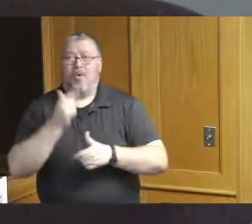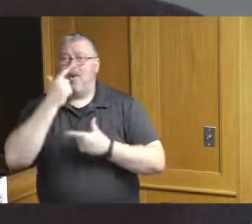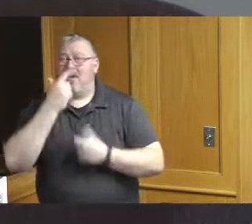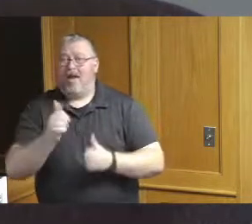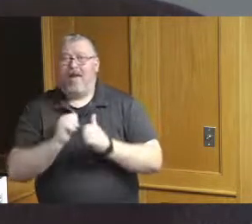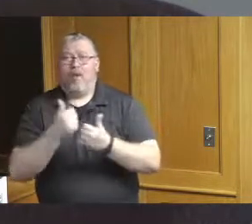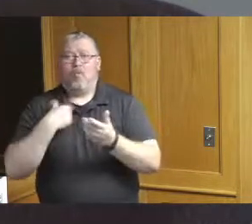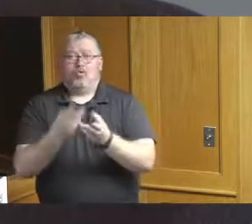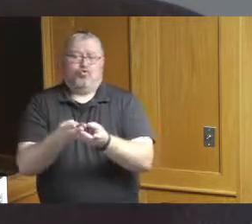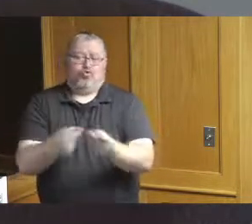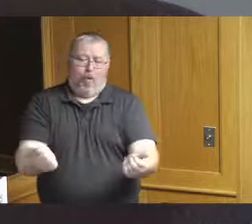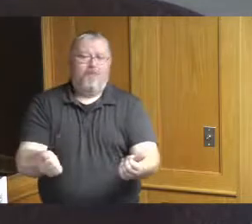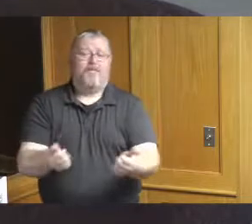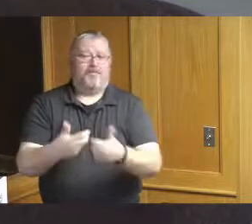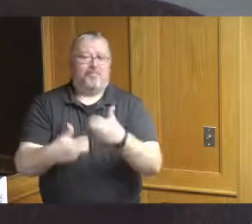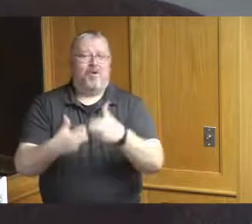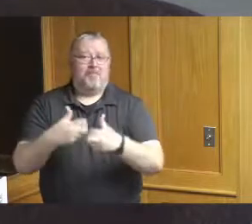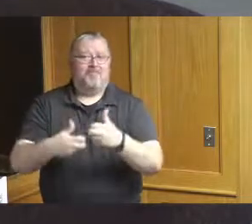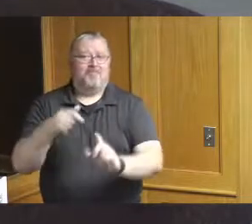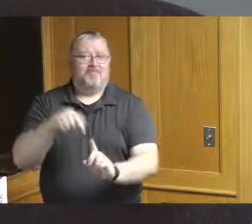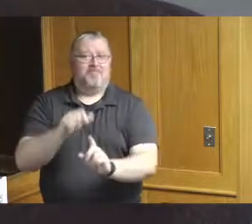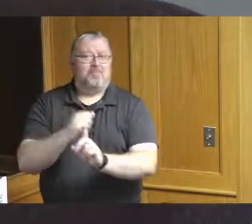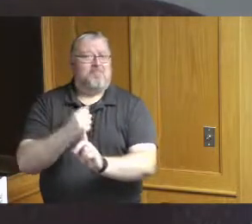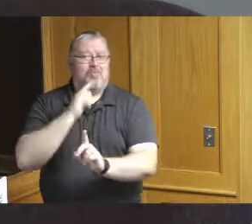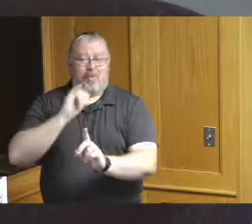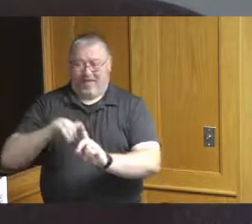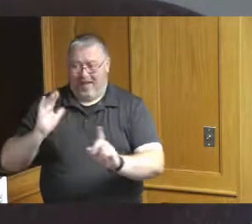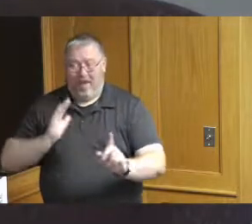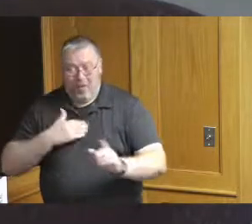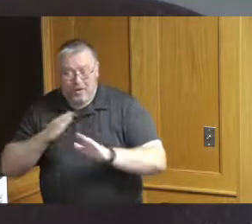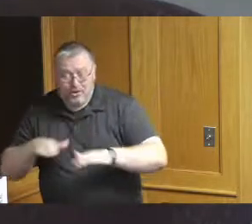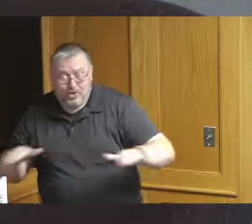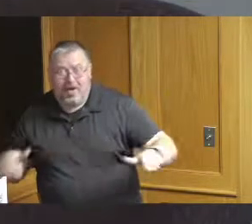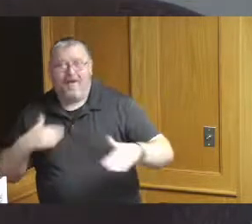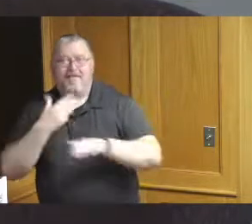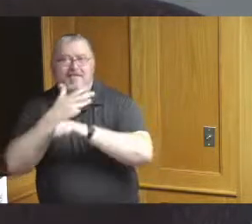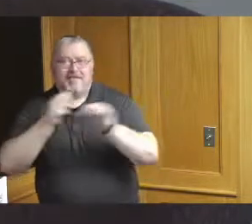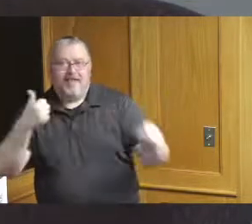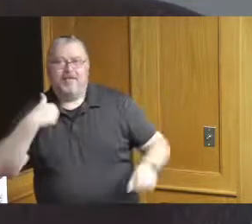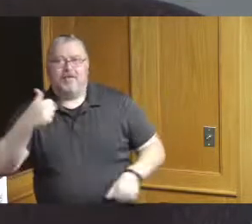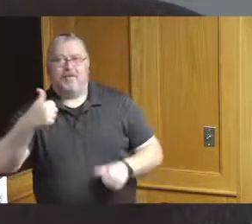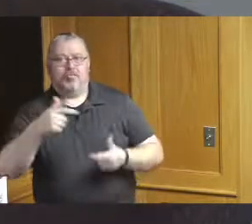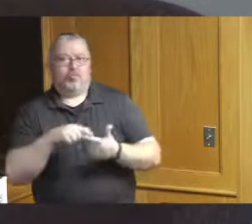going to solve this uh and make sure that these kids have a safe way to get to school and so i